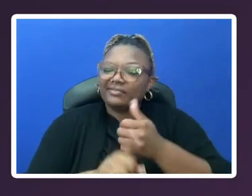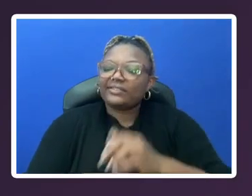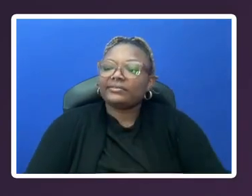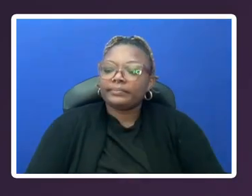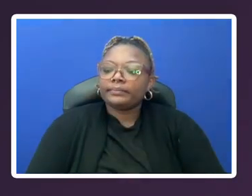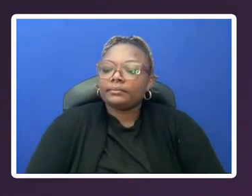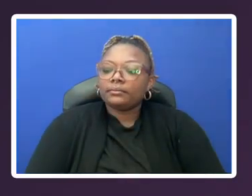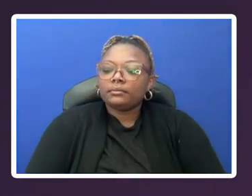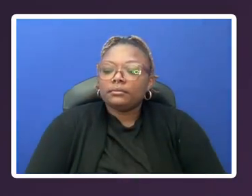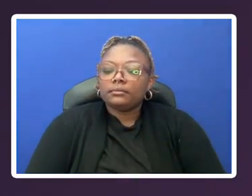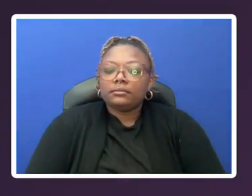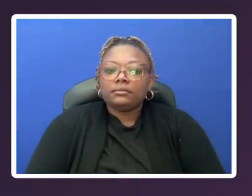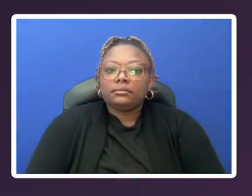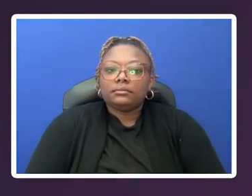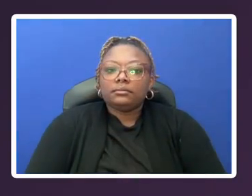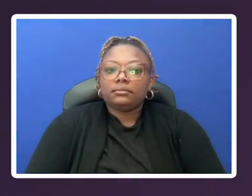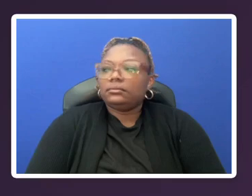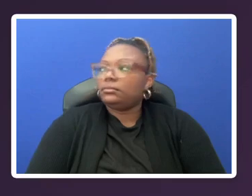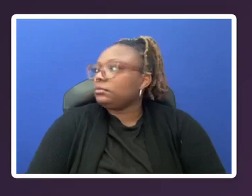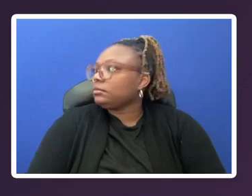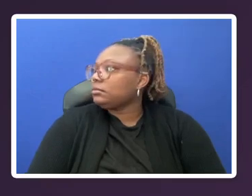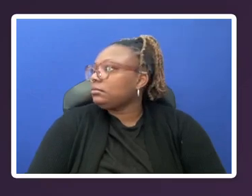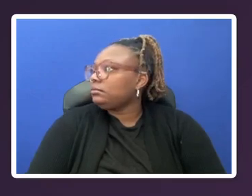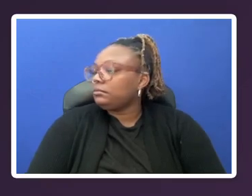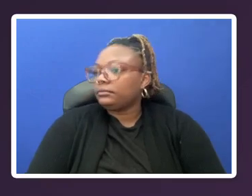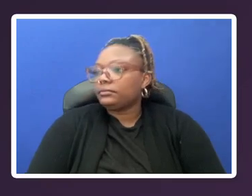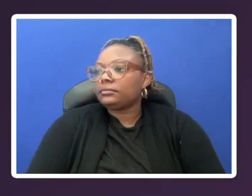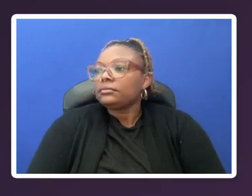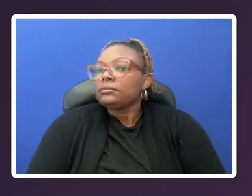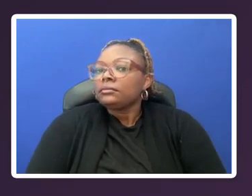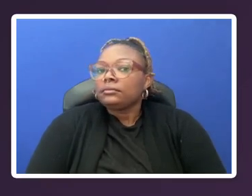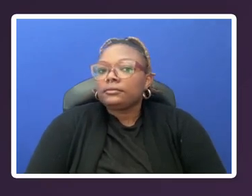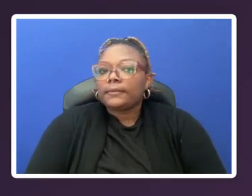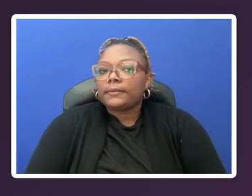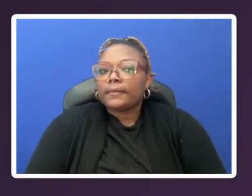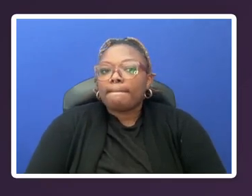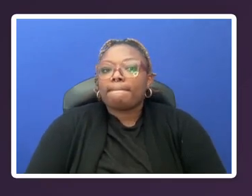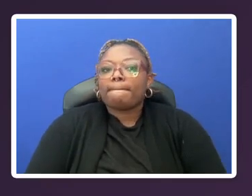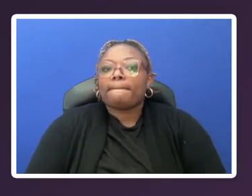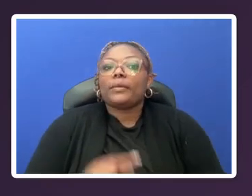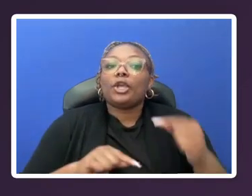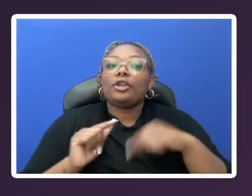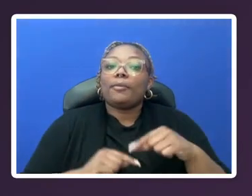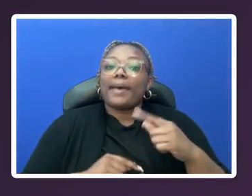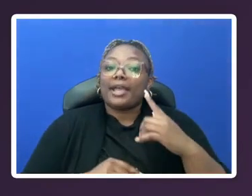Excellent. And we're going to go back to Gold Rush. We had a great question. And it is,